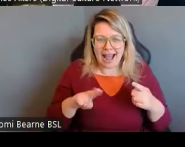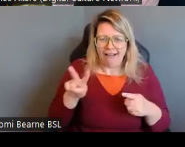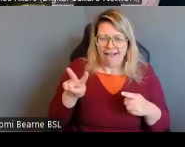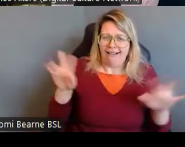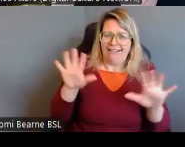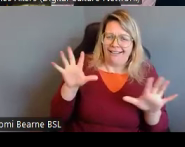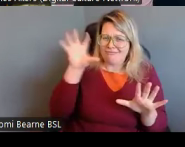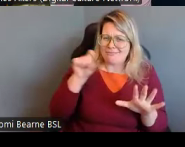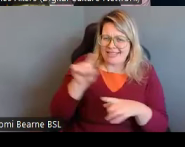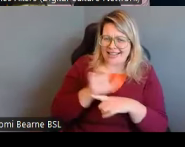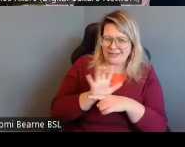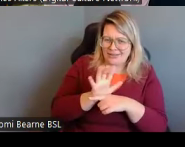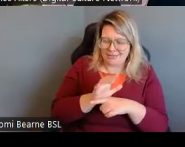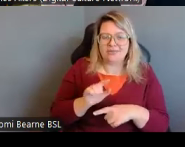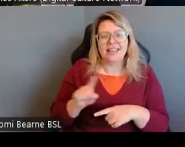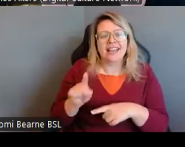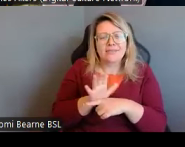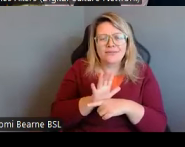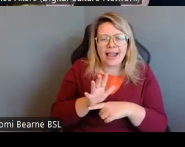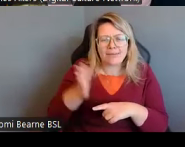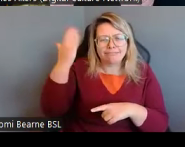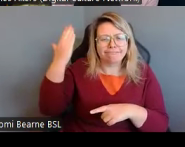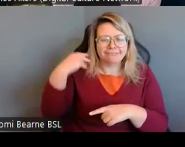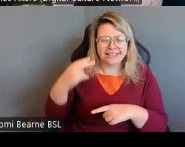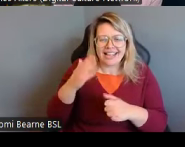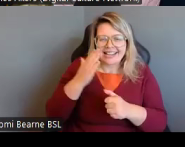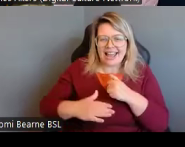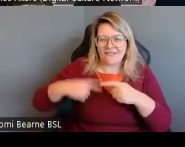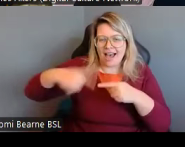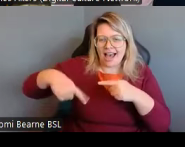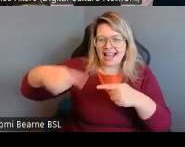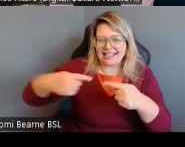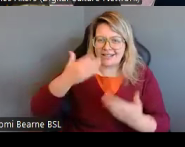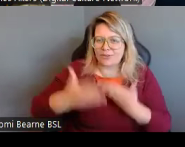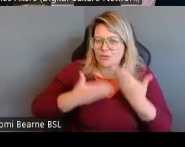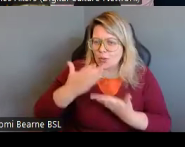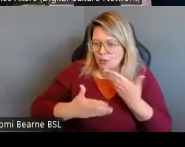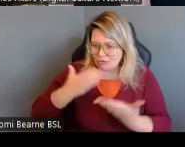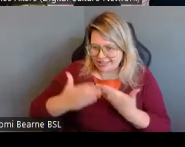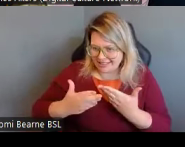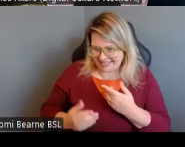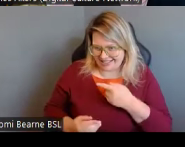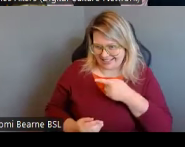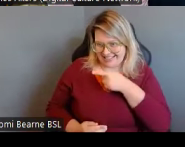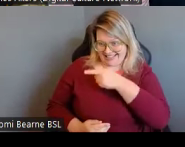This is a film called NeverEnding Story. This is Artax, and Atreyu trying to pull Artax out of the bog.